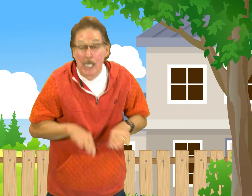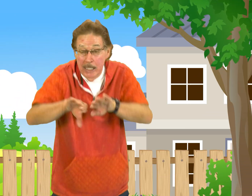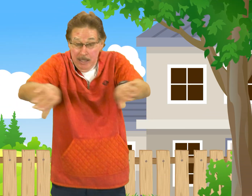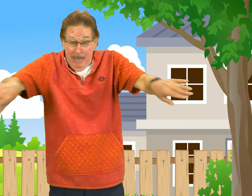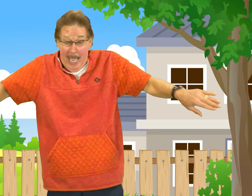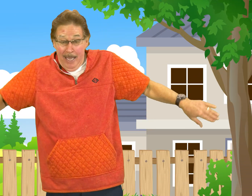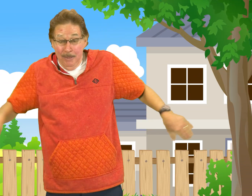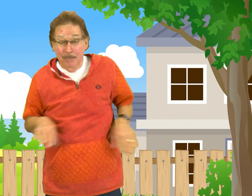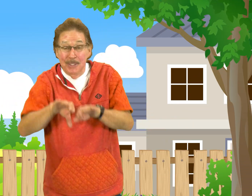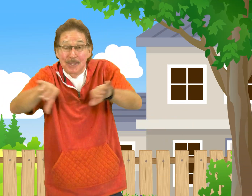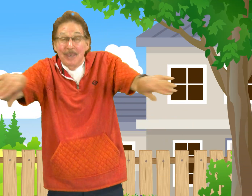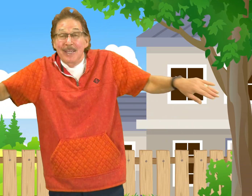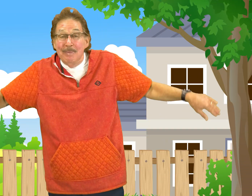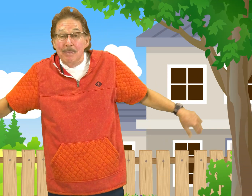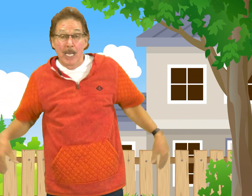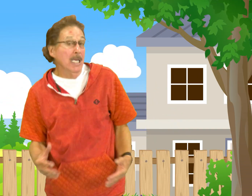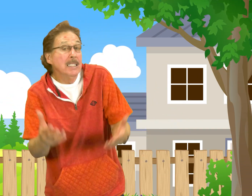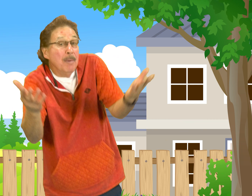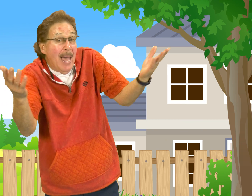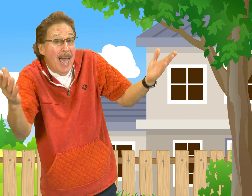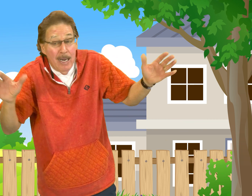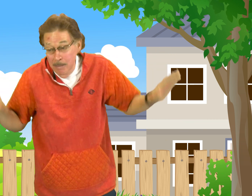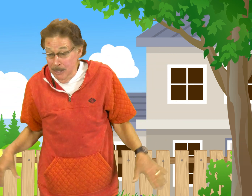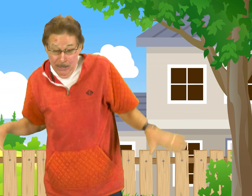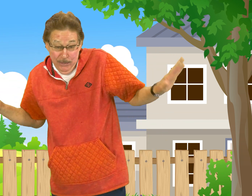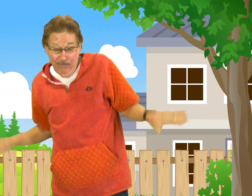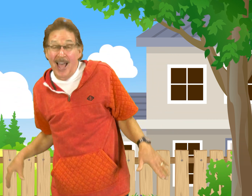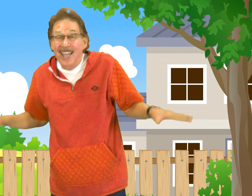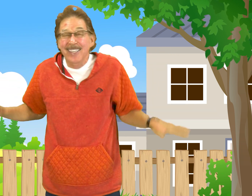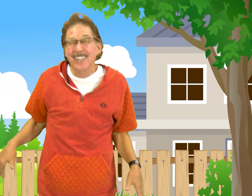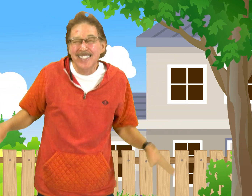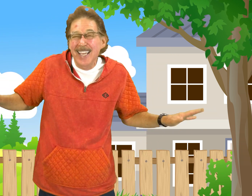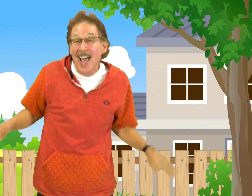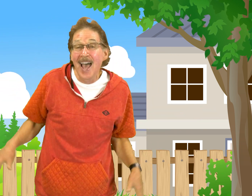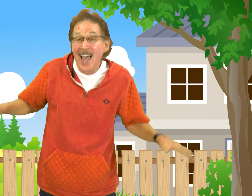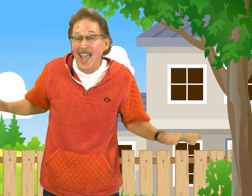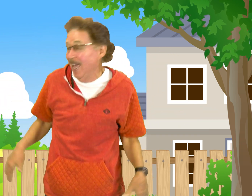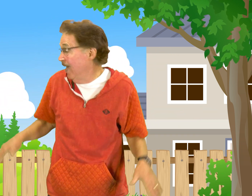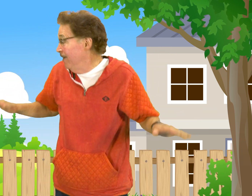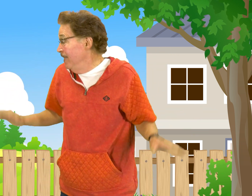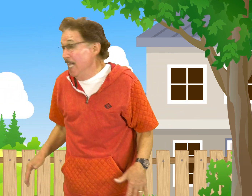Some animals swim Some animals fly in the sky